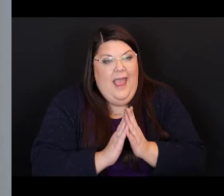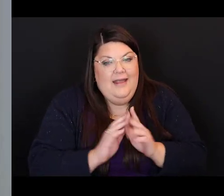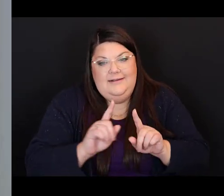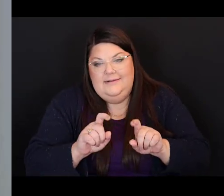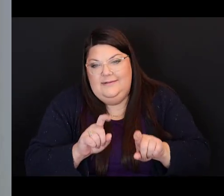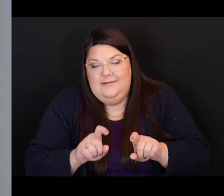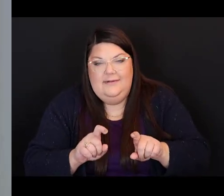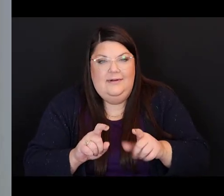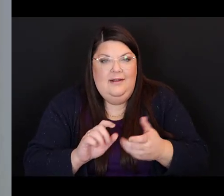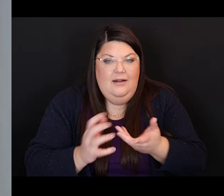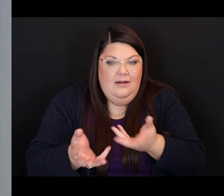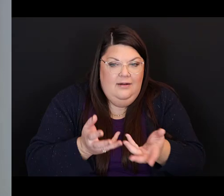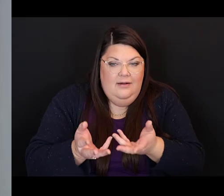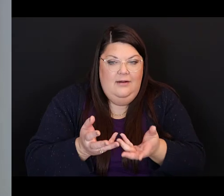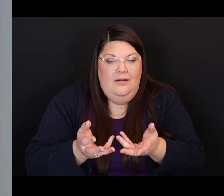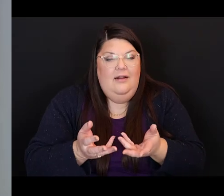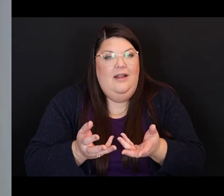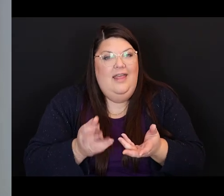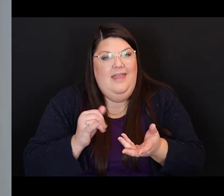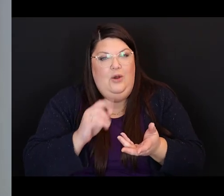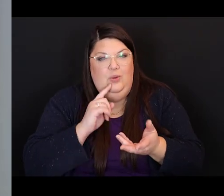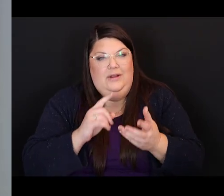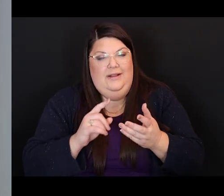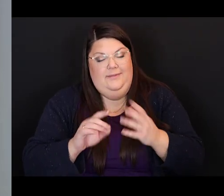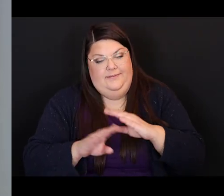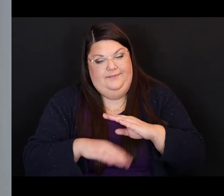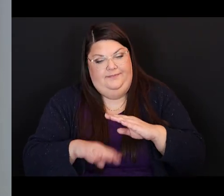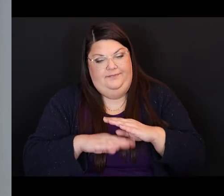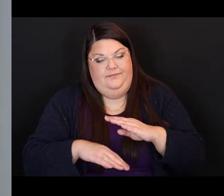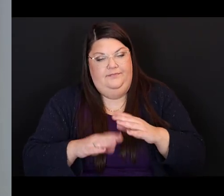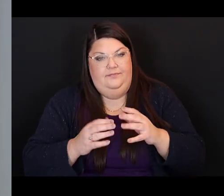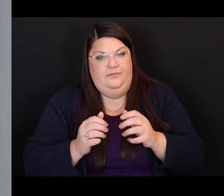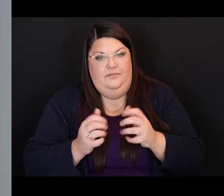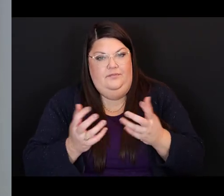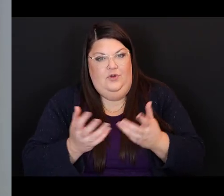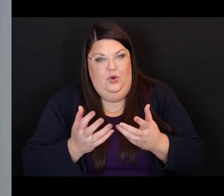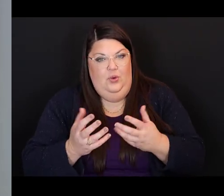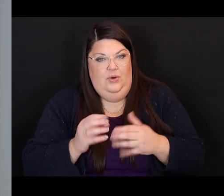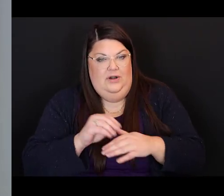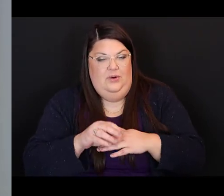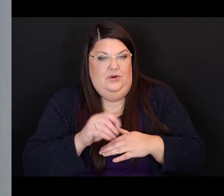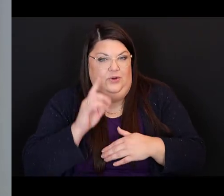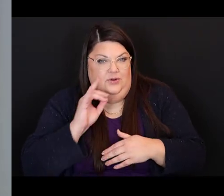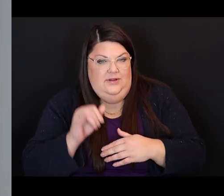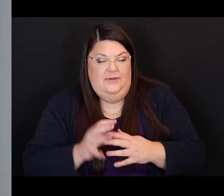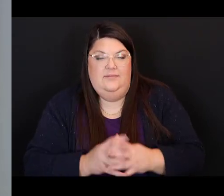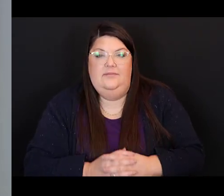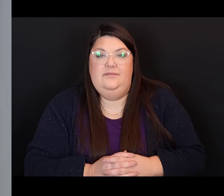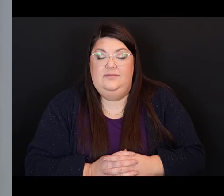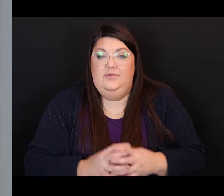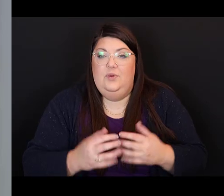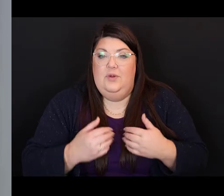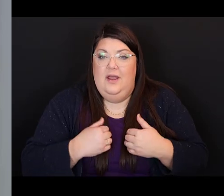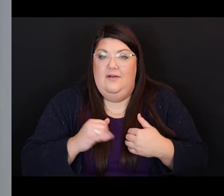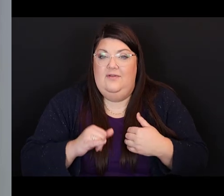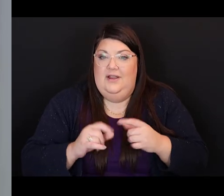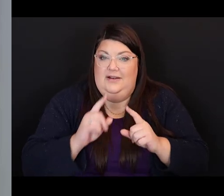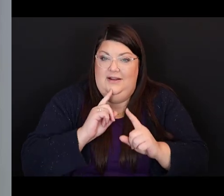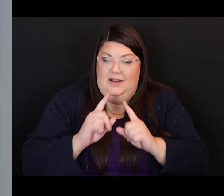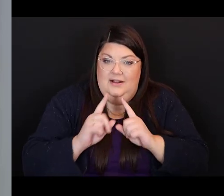essentials of what rehabilitation counseling looks like right? And having that dialogue